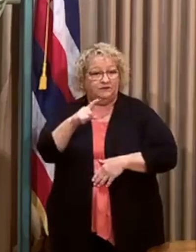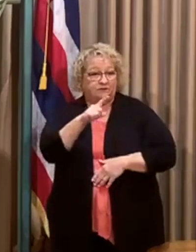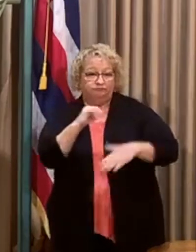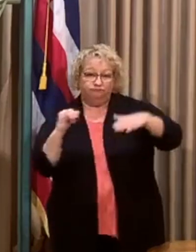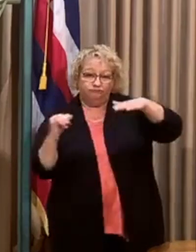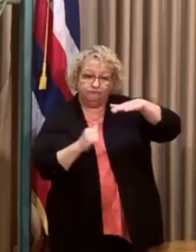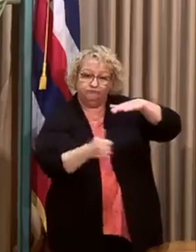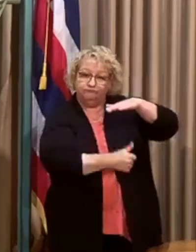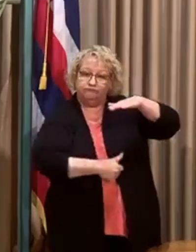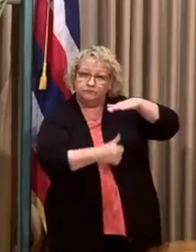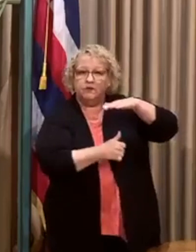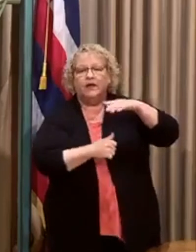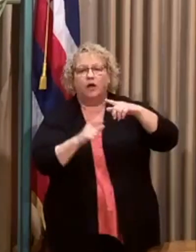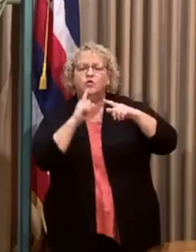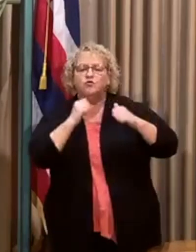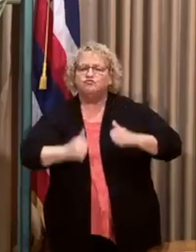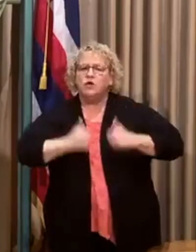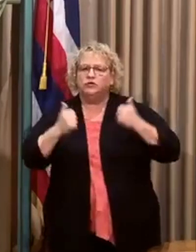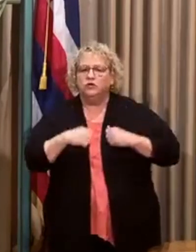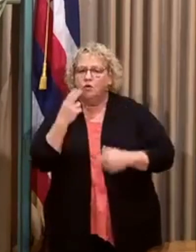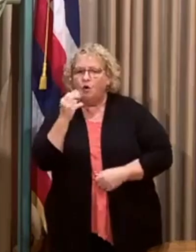particularly our Residence Hall students—